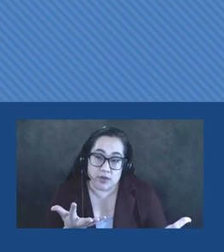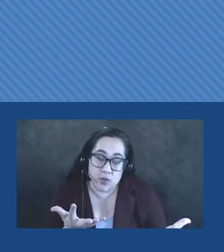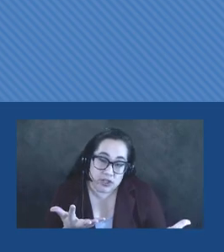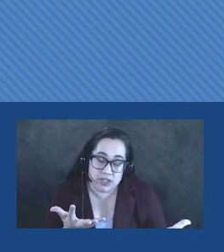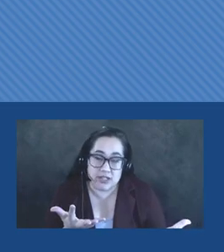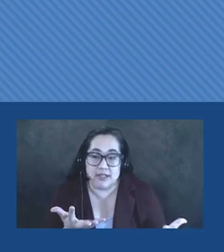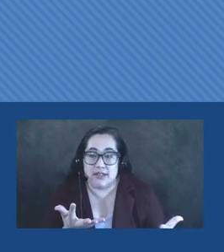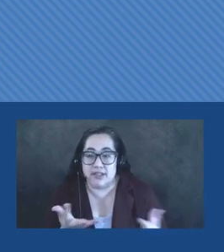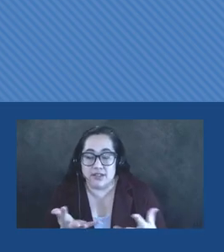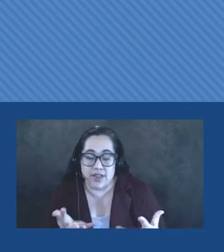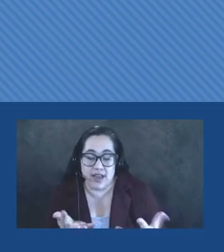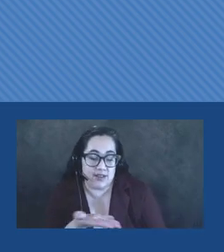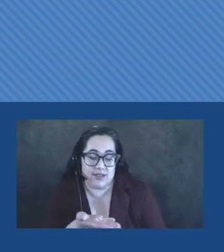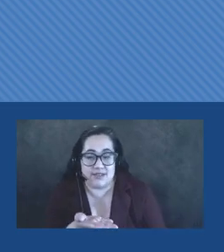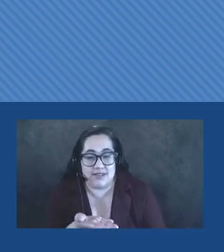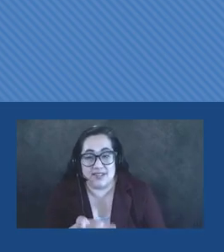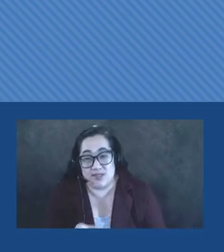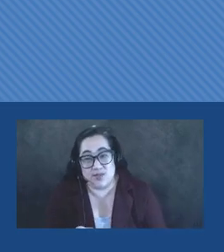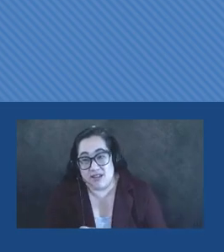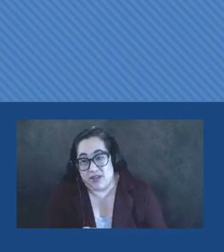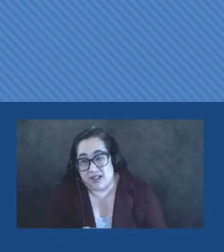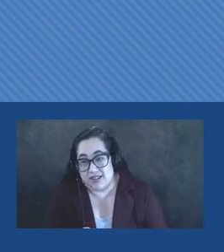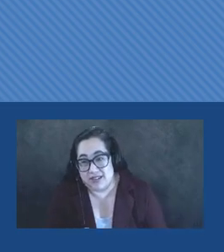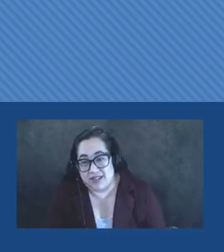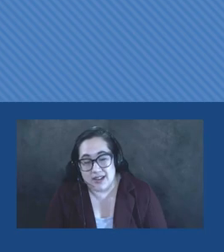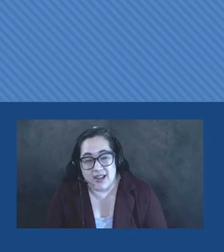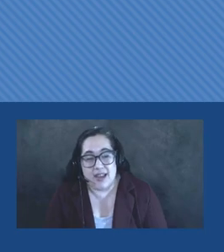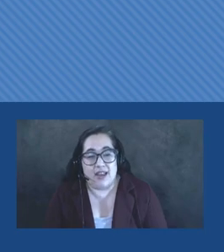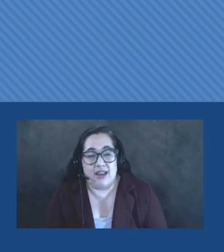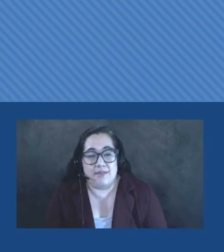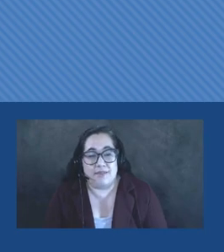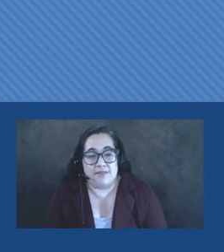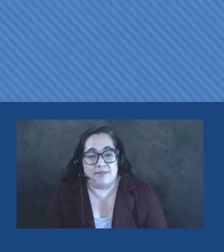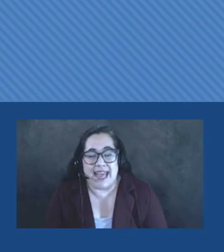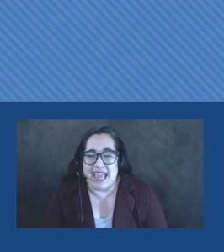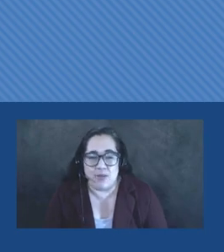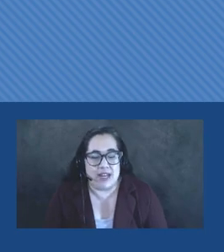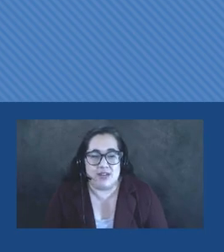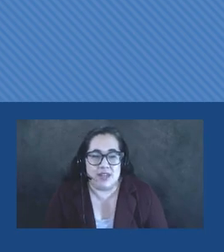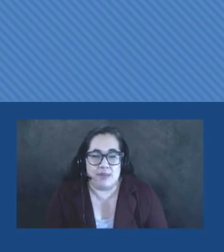with questions on this or not. And it was really all right there. I hate when I do that